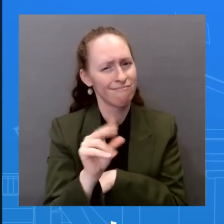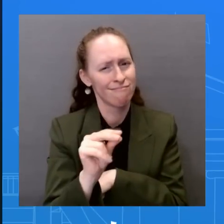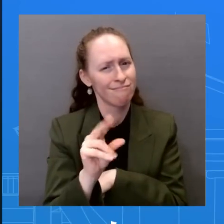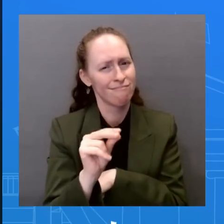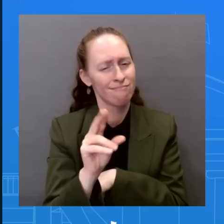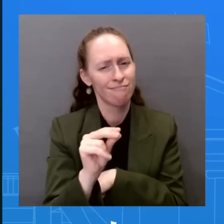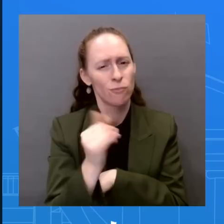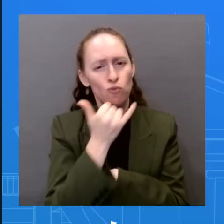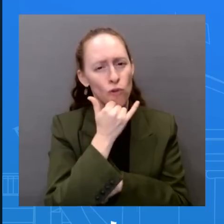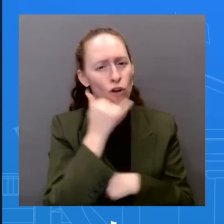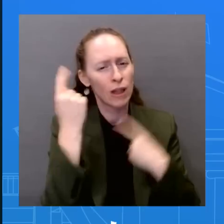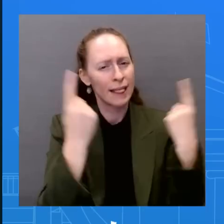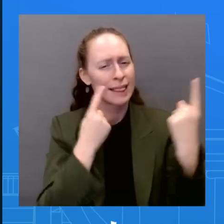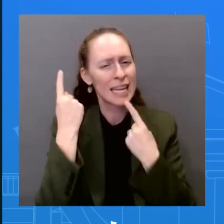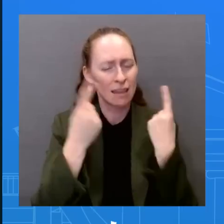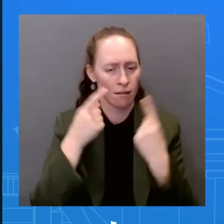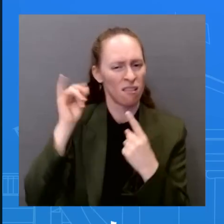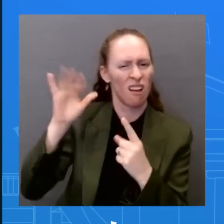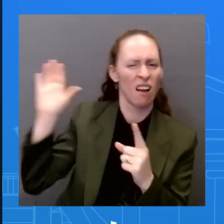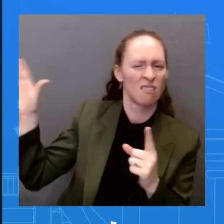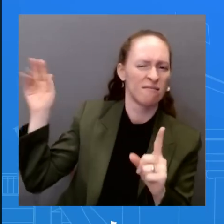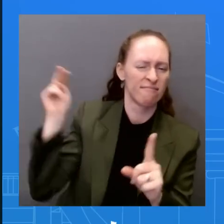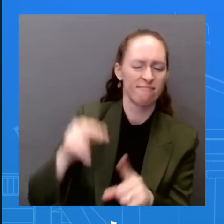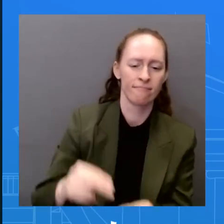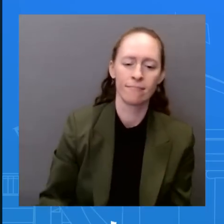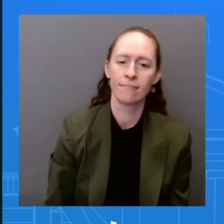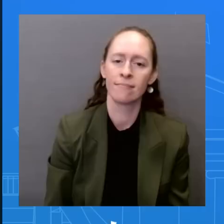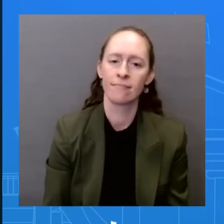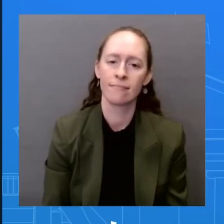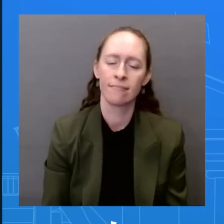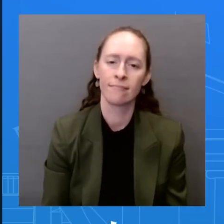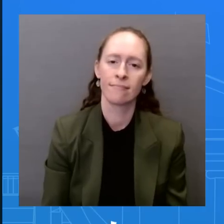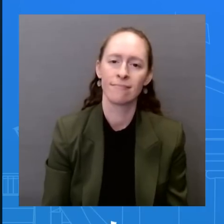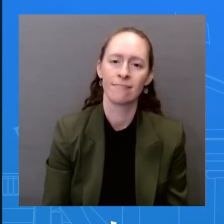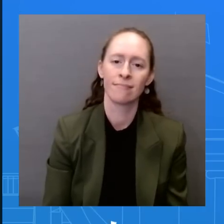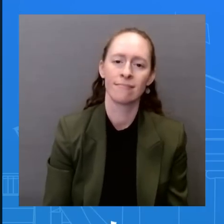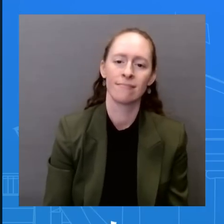He also ended the speech in a very optimistic way in trying to bring people together.